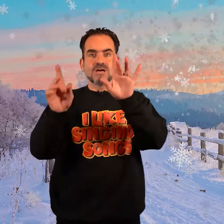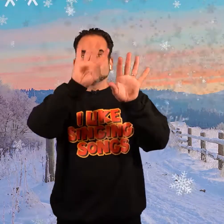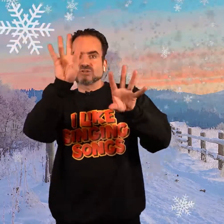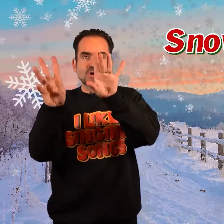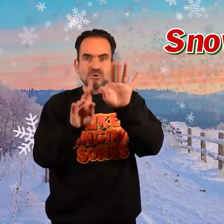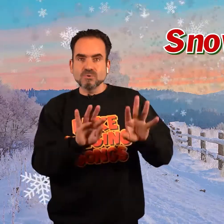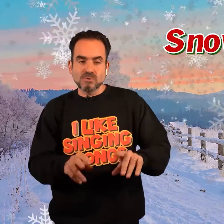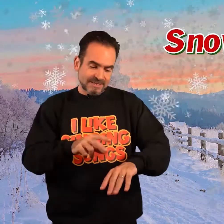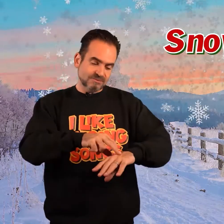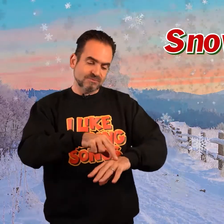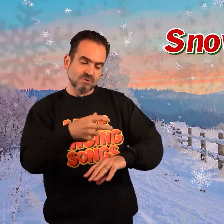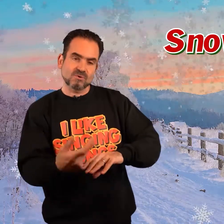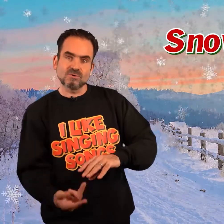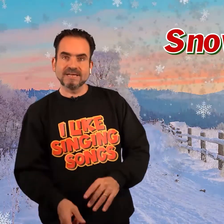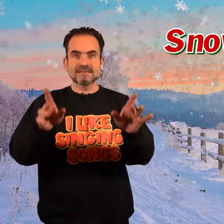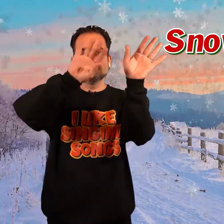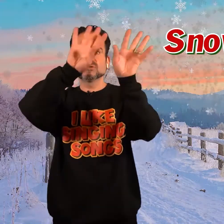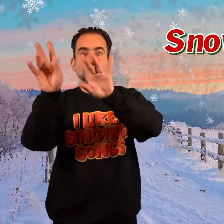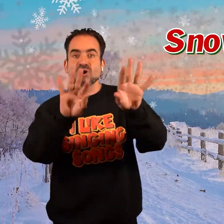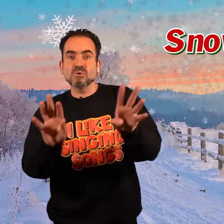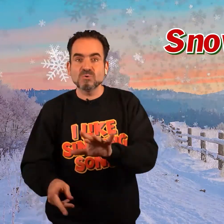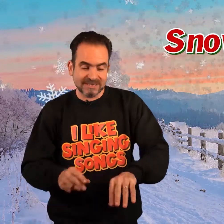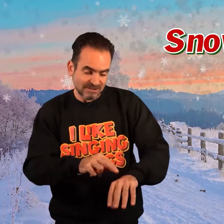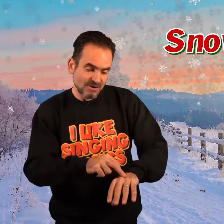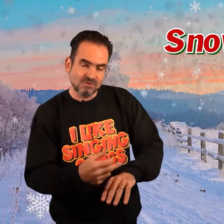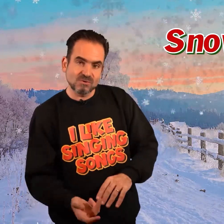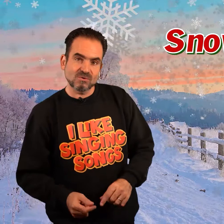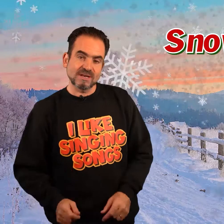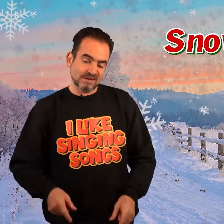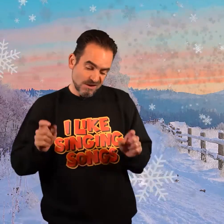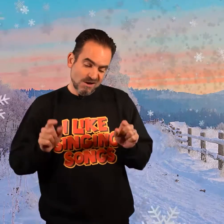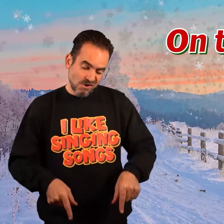Snow is falling